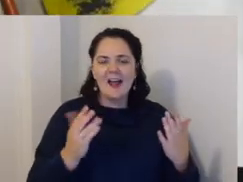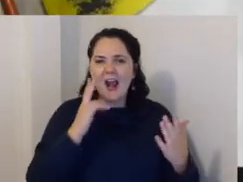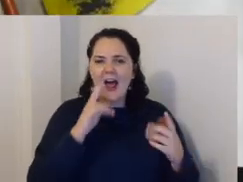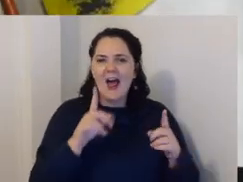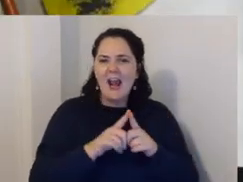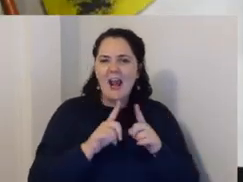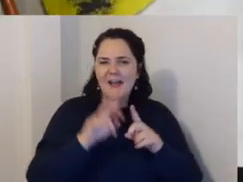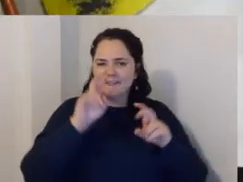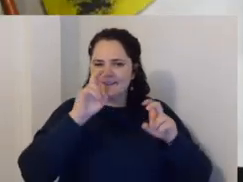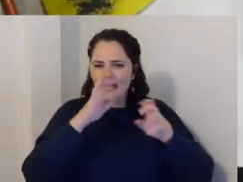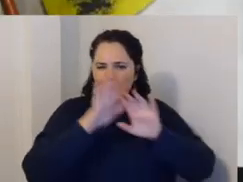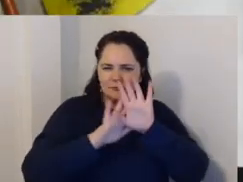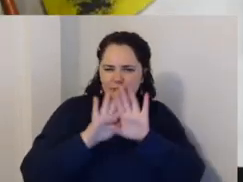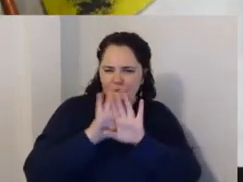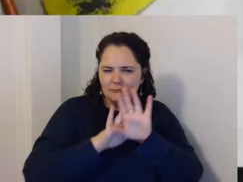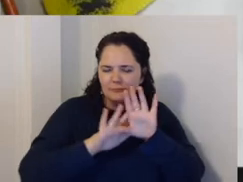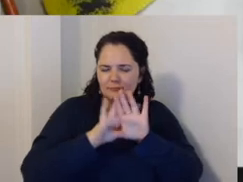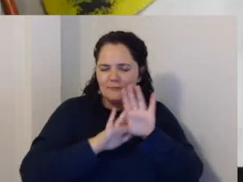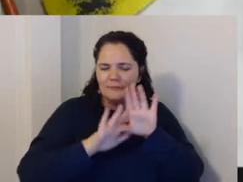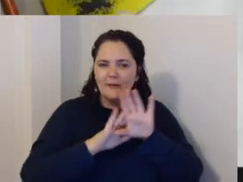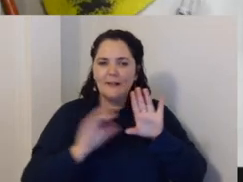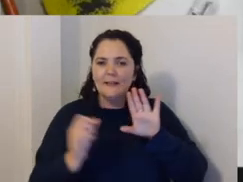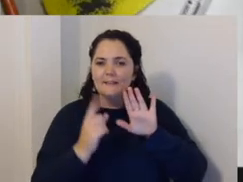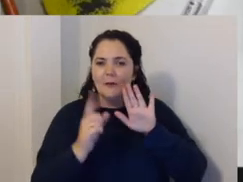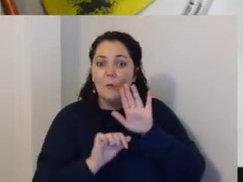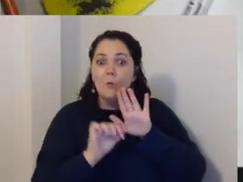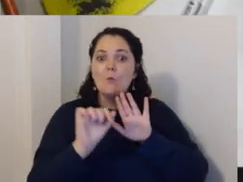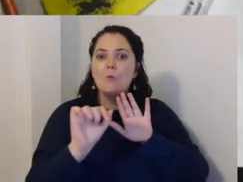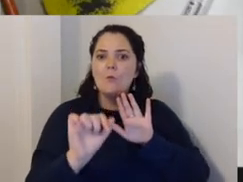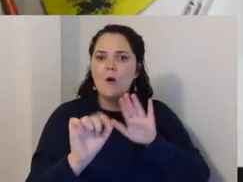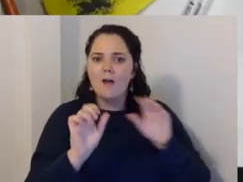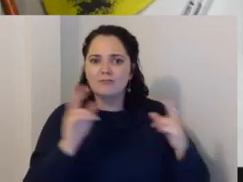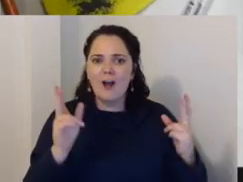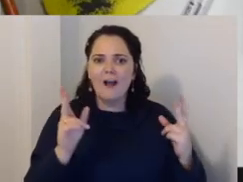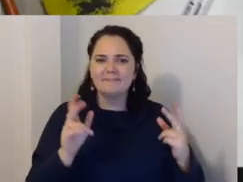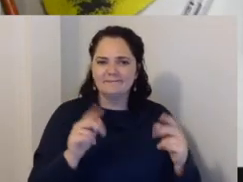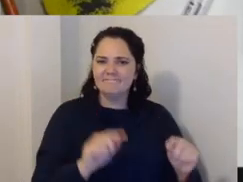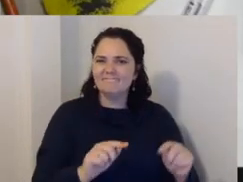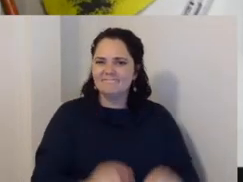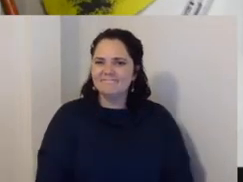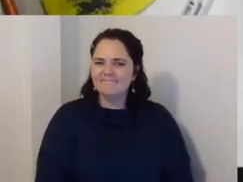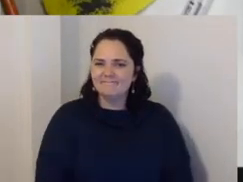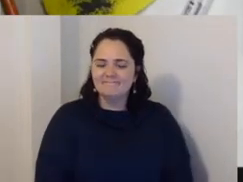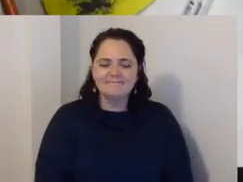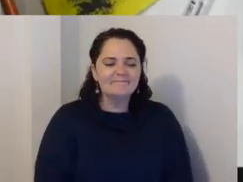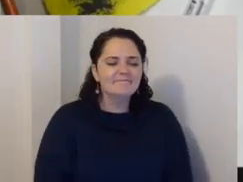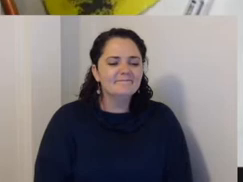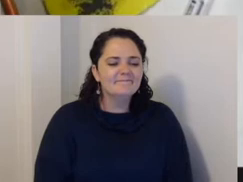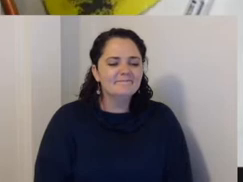up out of that murkiness, out of that darkness all right now um as you go forward with these drawings